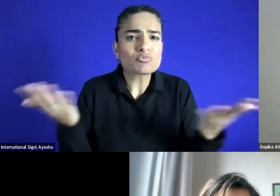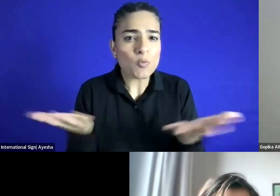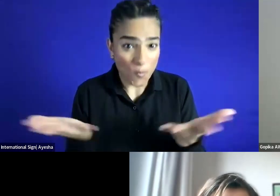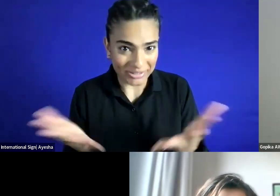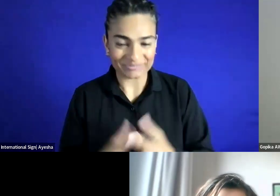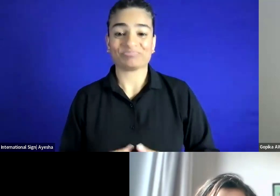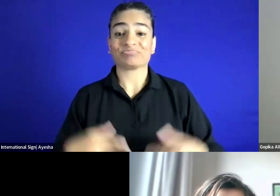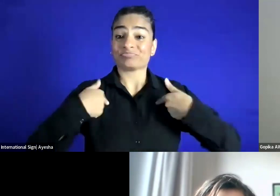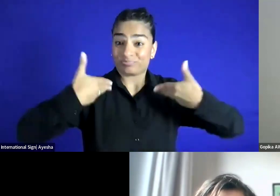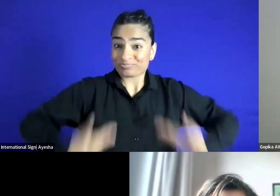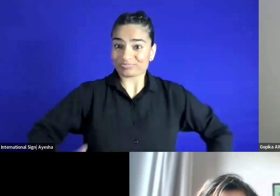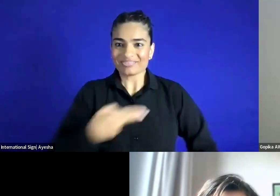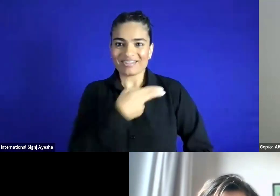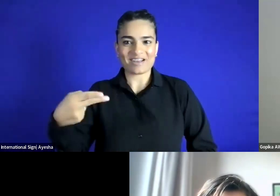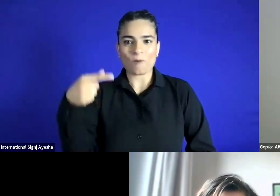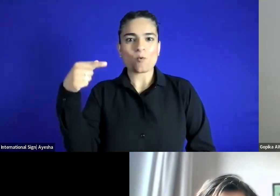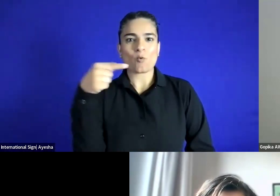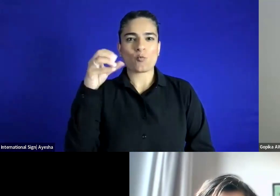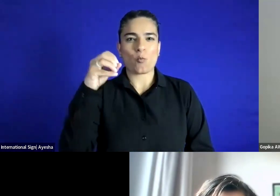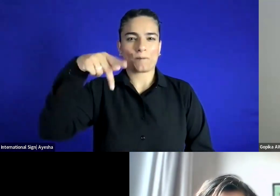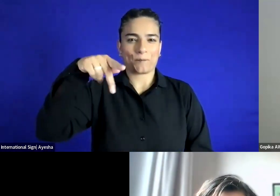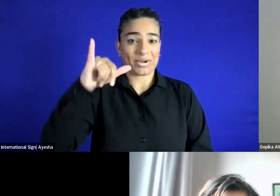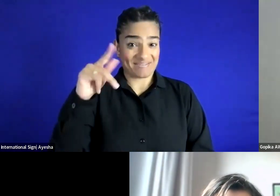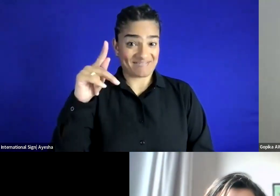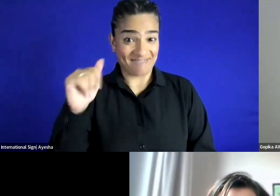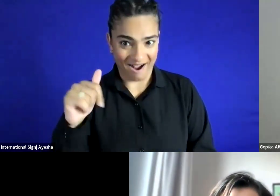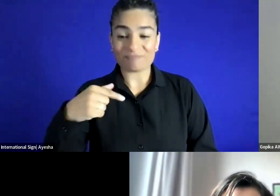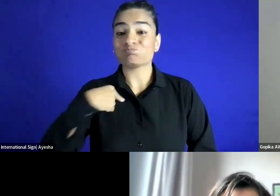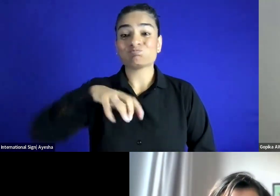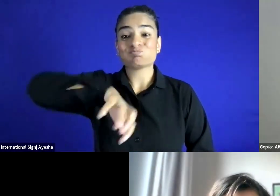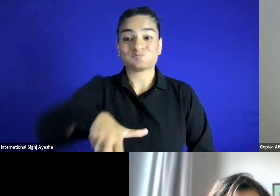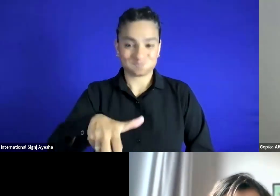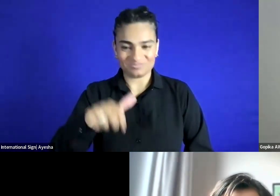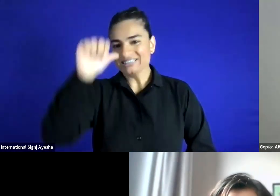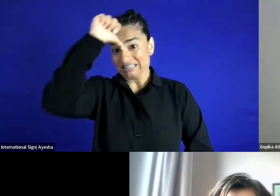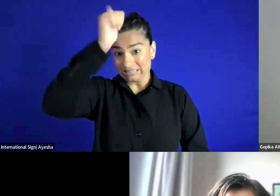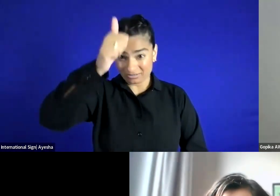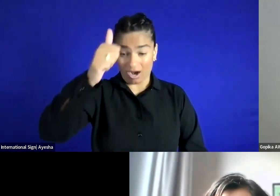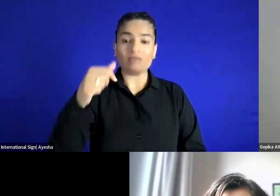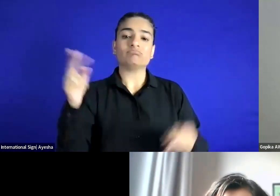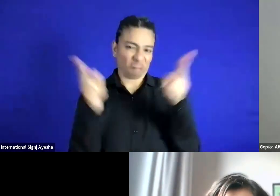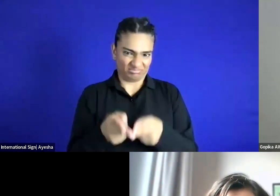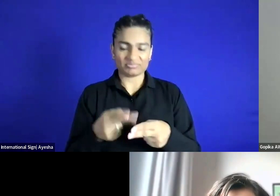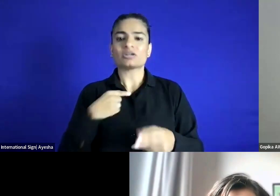I have short black hair, and I'm wearing a headset. And so I told Lena that,